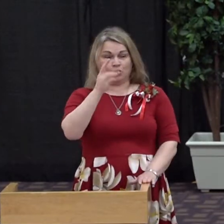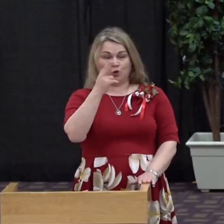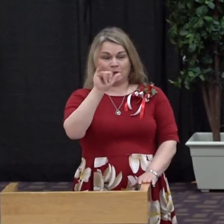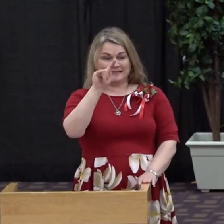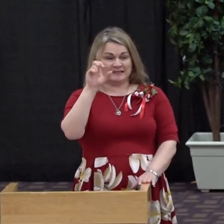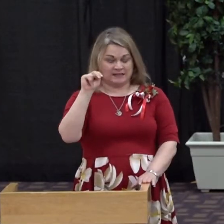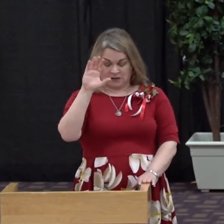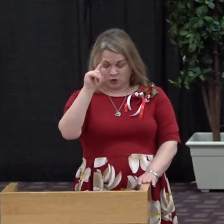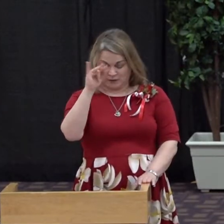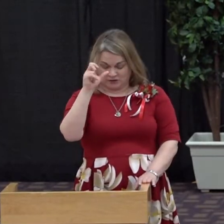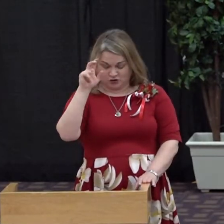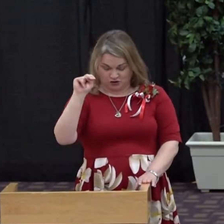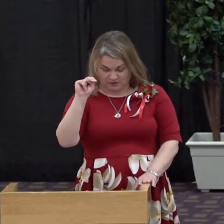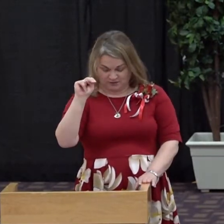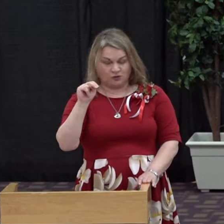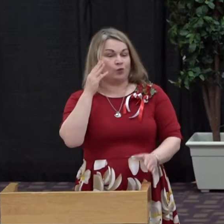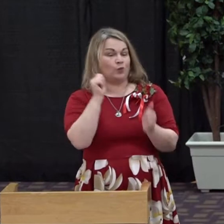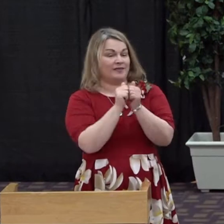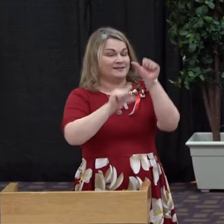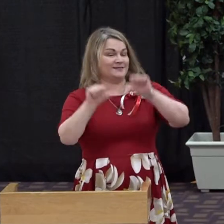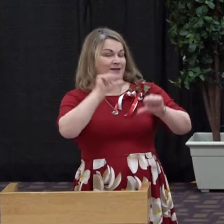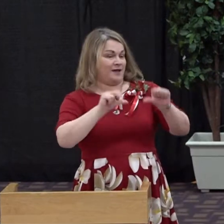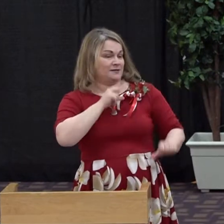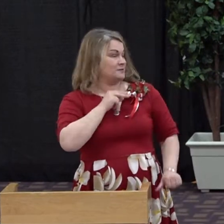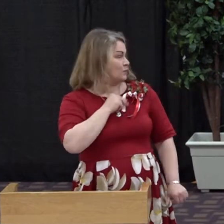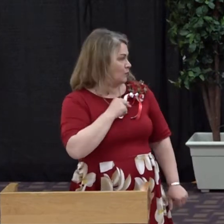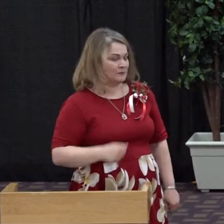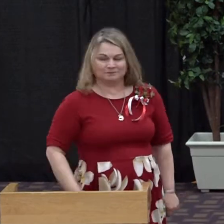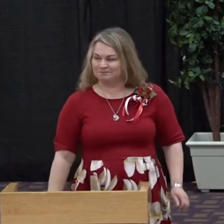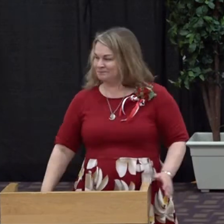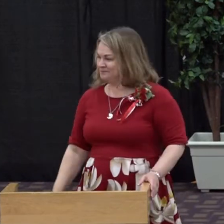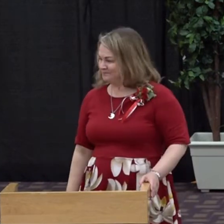The first award will be Christin Christenson with the science awards.